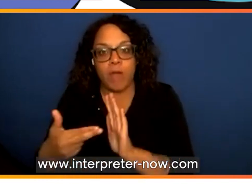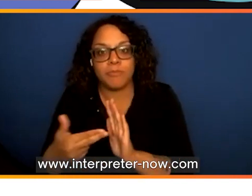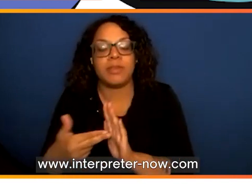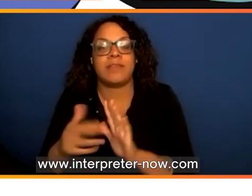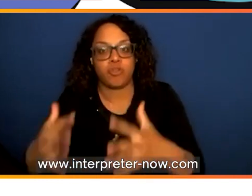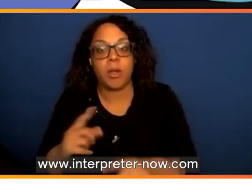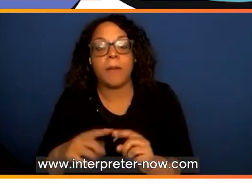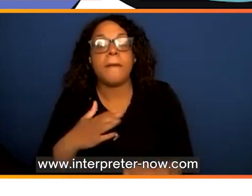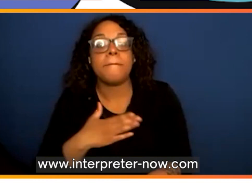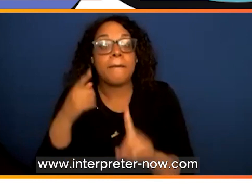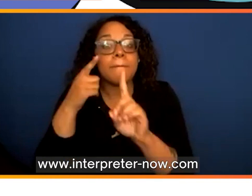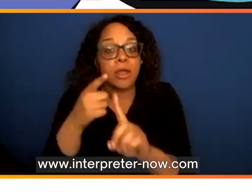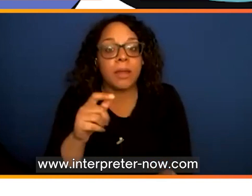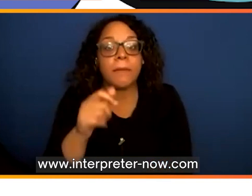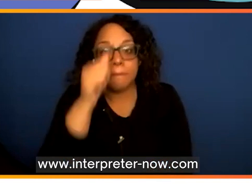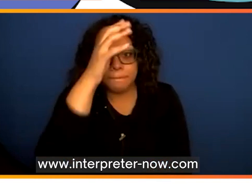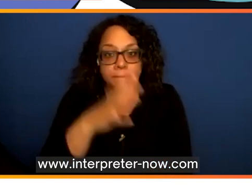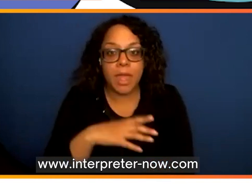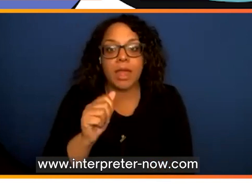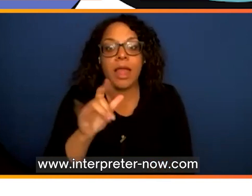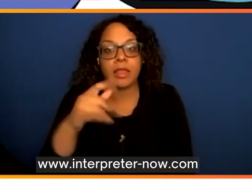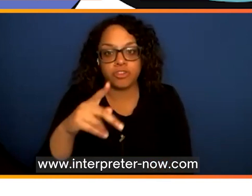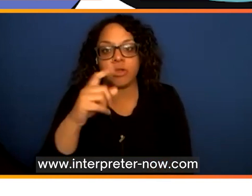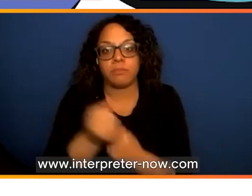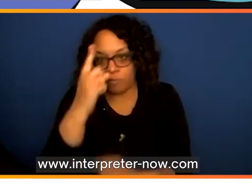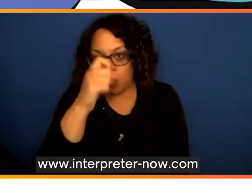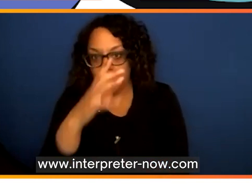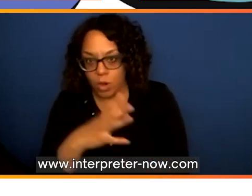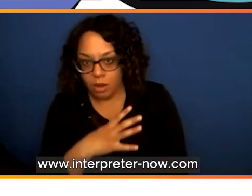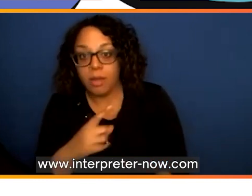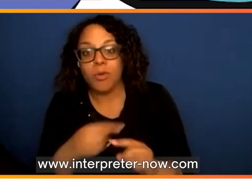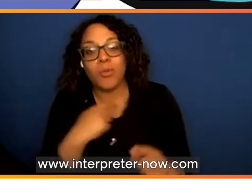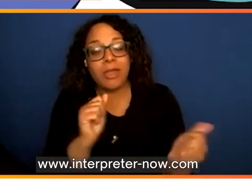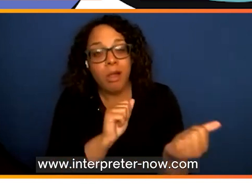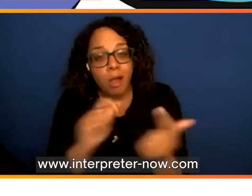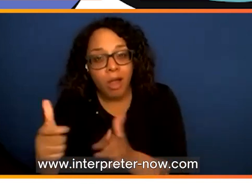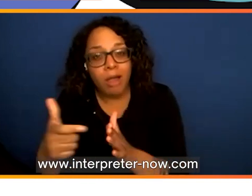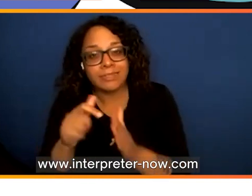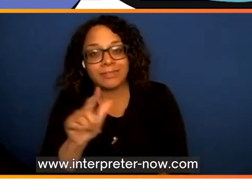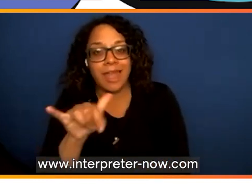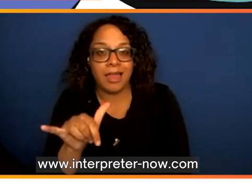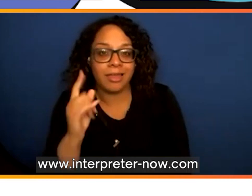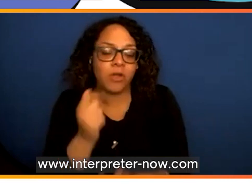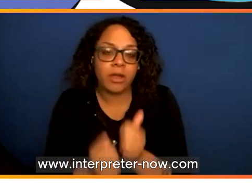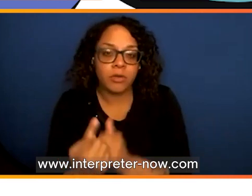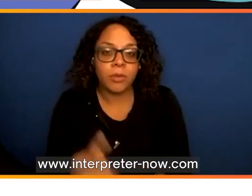I love it! How do you measure success of an allyship program? How do you think about success there?